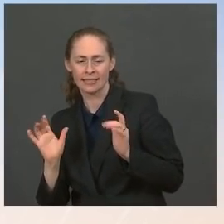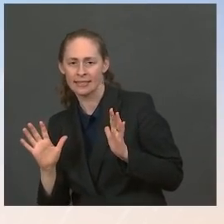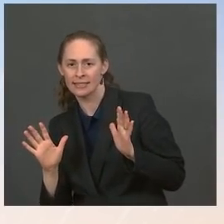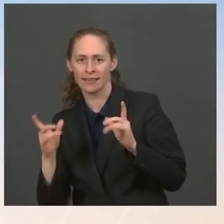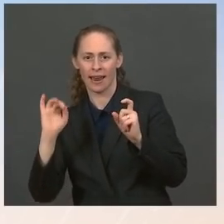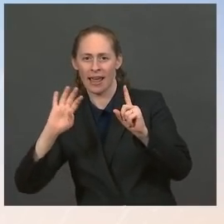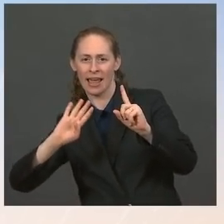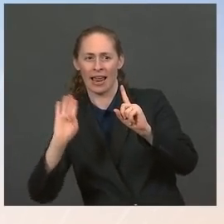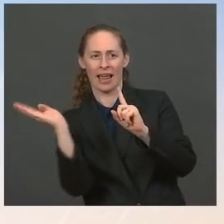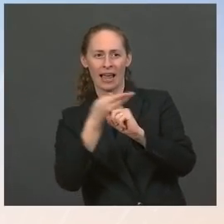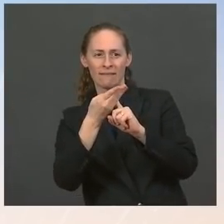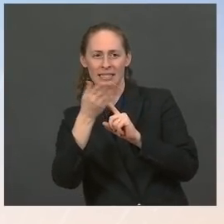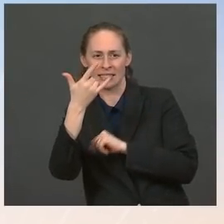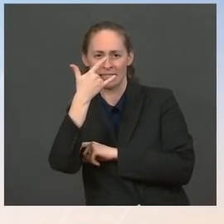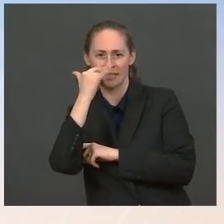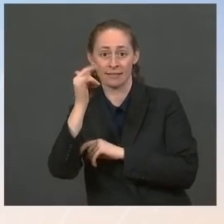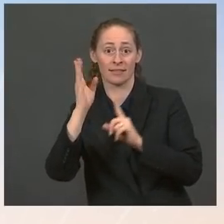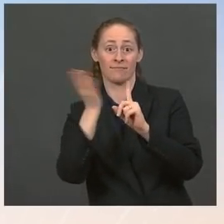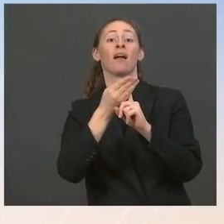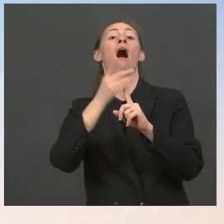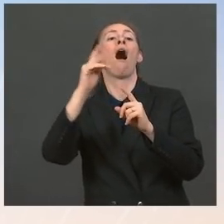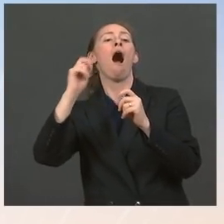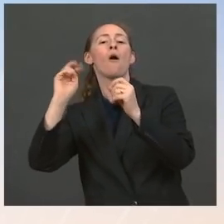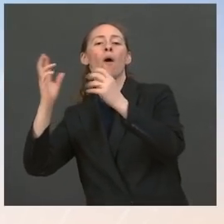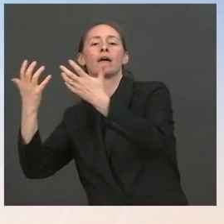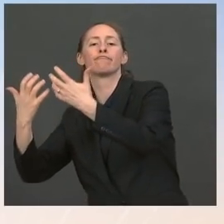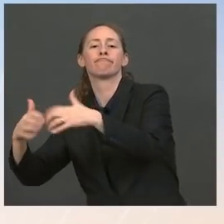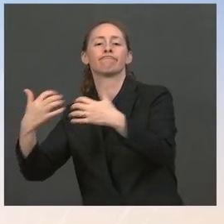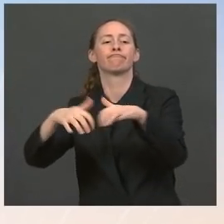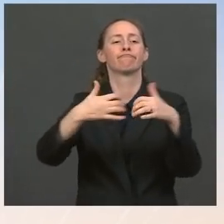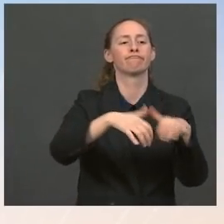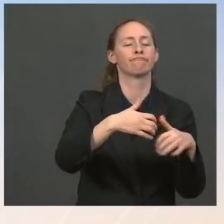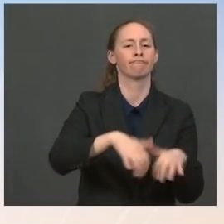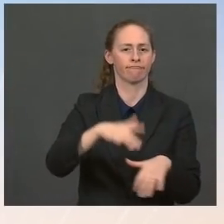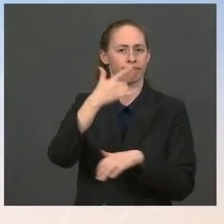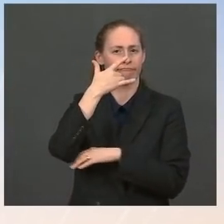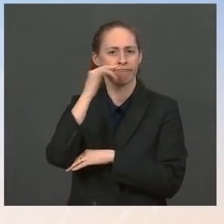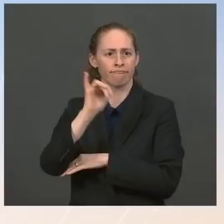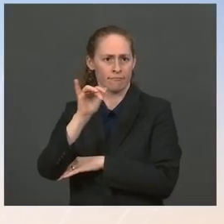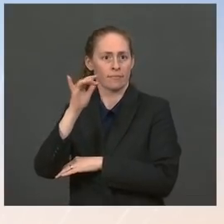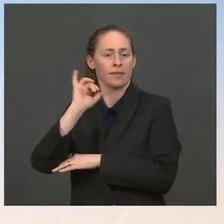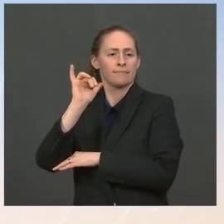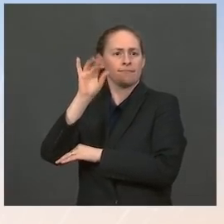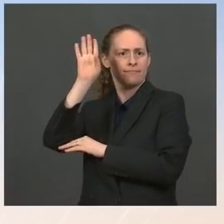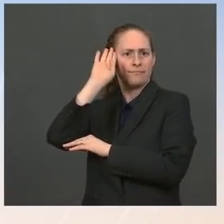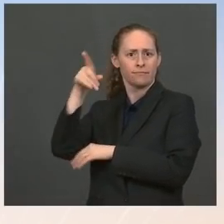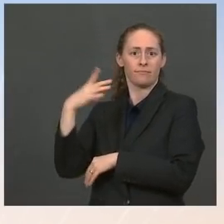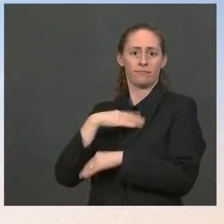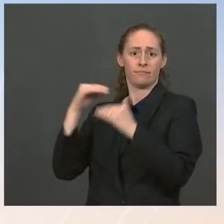and the White House is one year out from the midterms, of course, which they have tied this bill to? Secretary Buttigieg: Well, I expect that that'll be led by the President